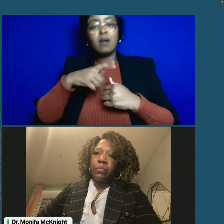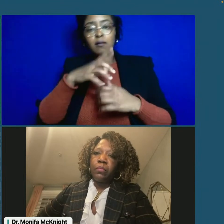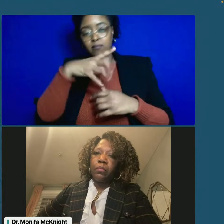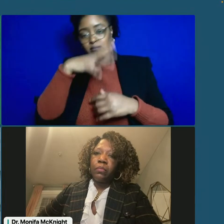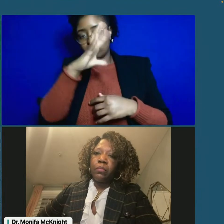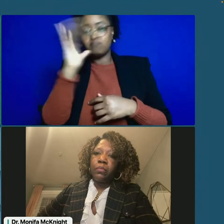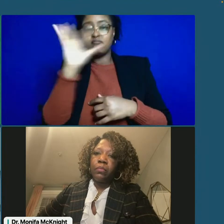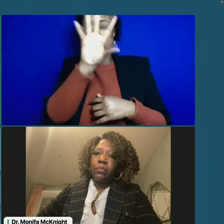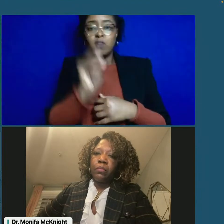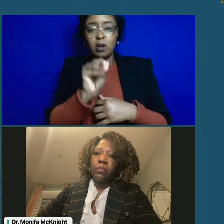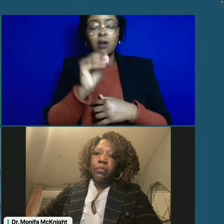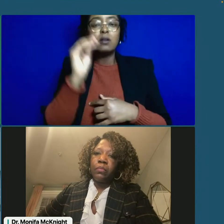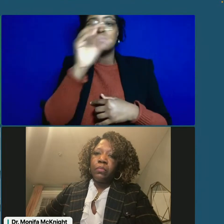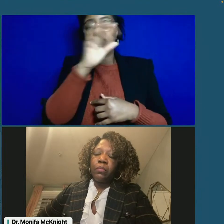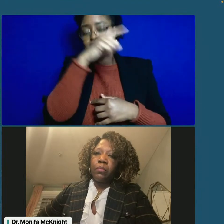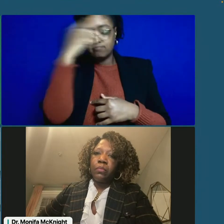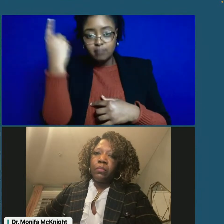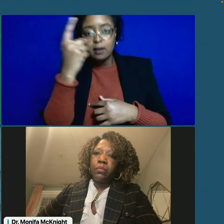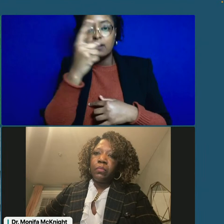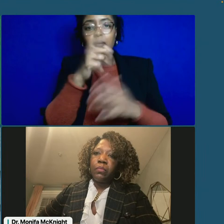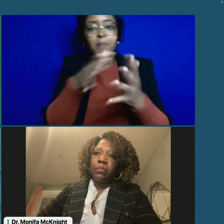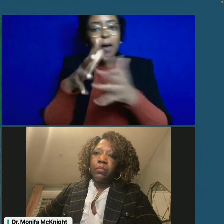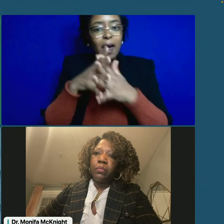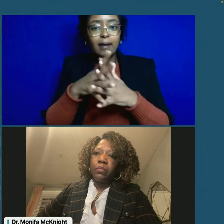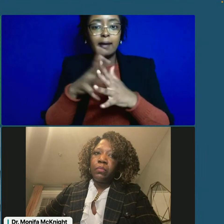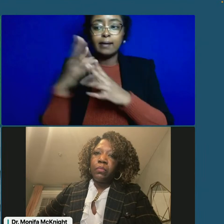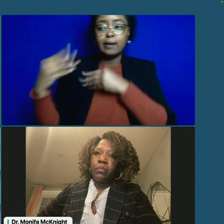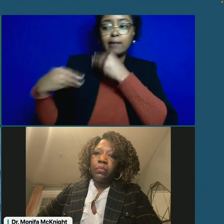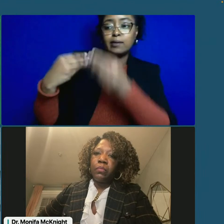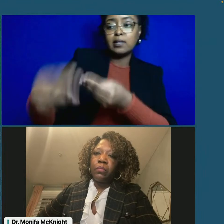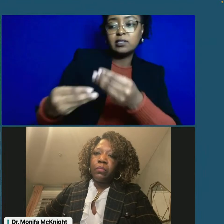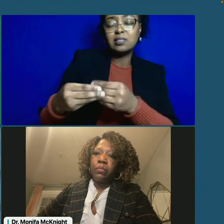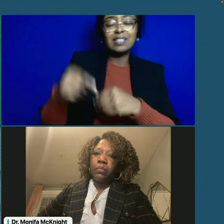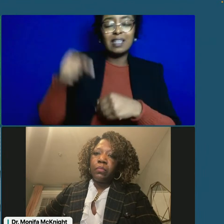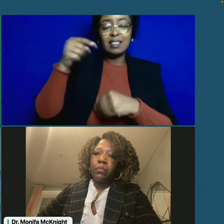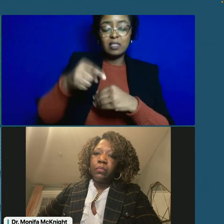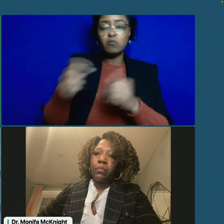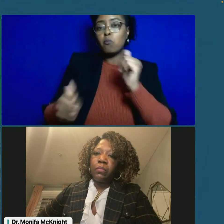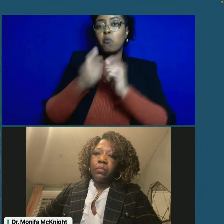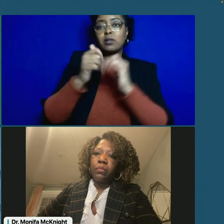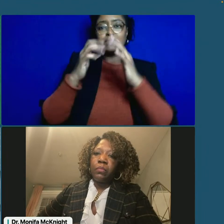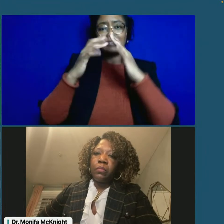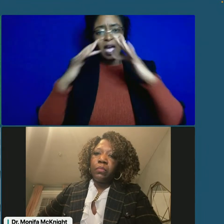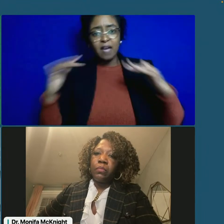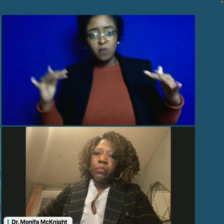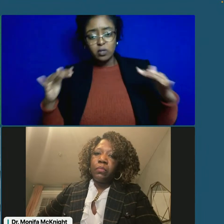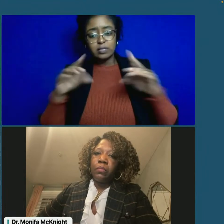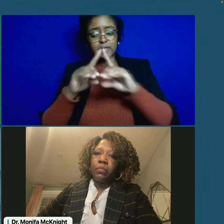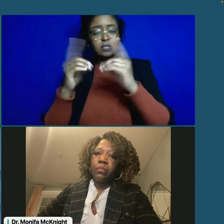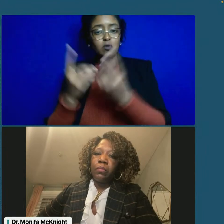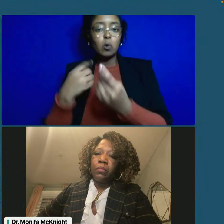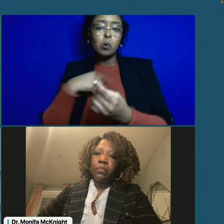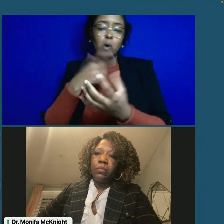are dely rooted in African American heritage. And educational leader, one of the